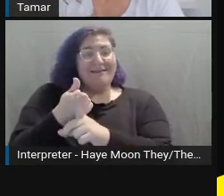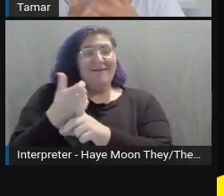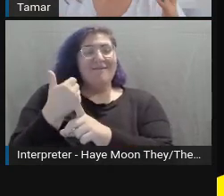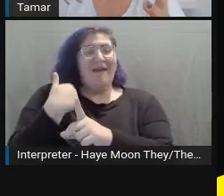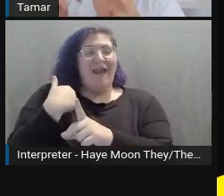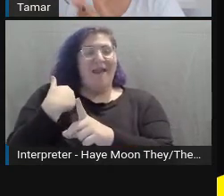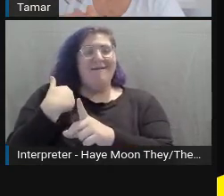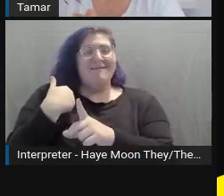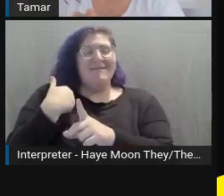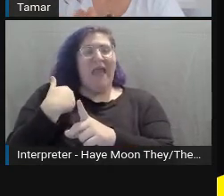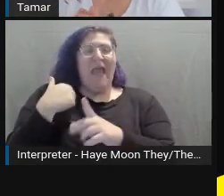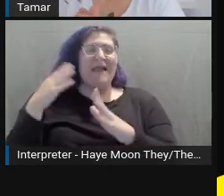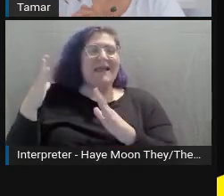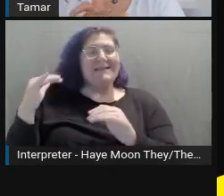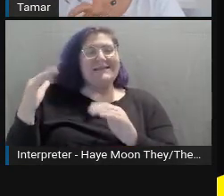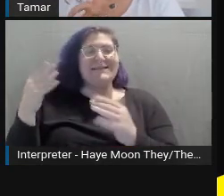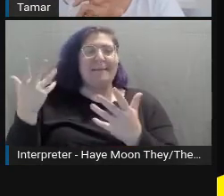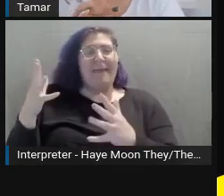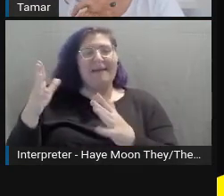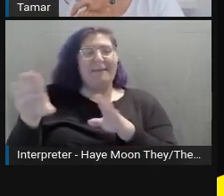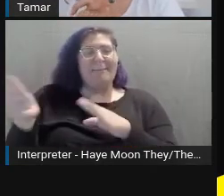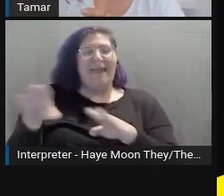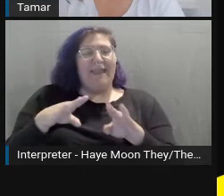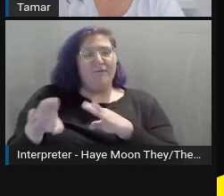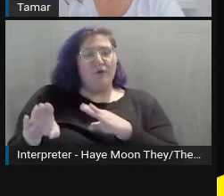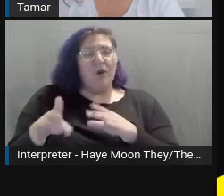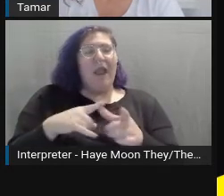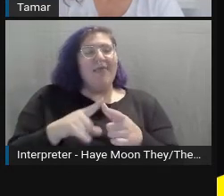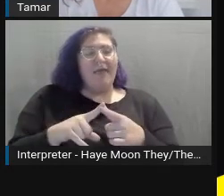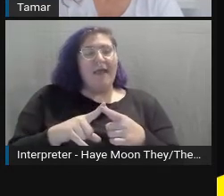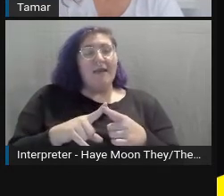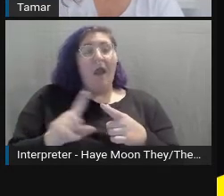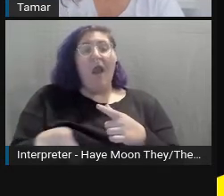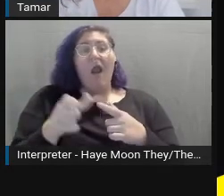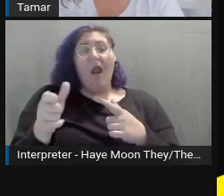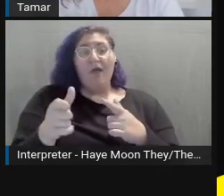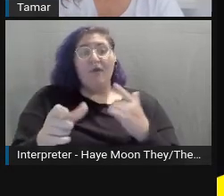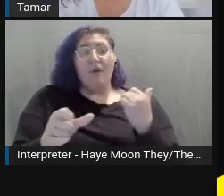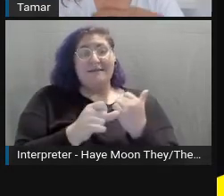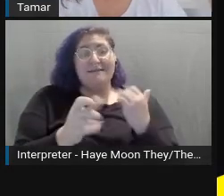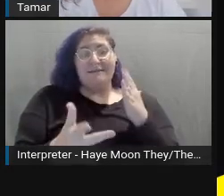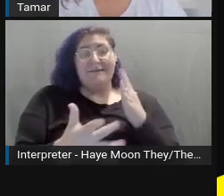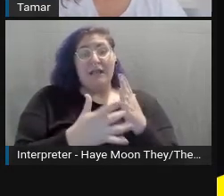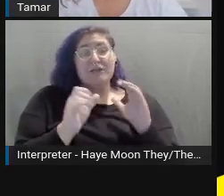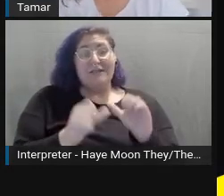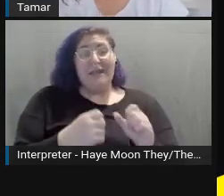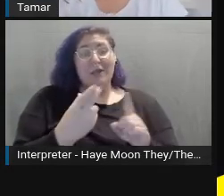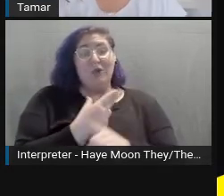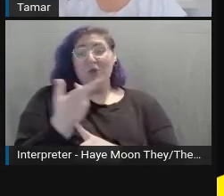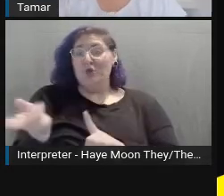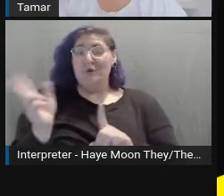or usable by assistive technologies. Therefore, we start with name and role.